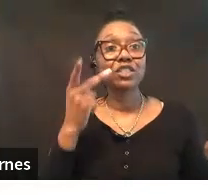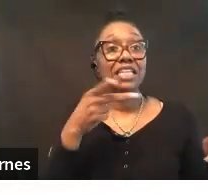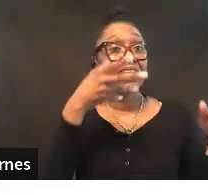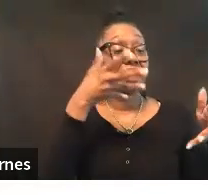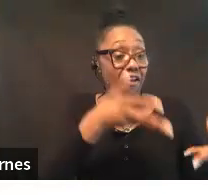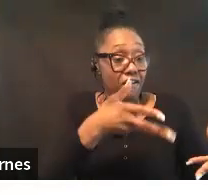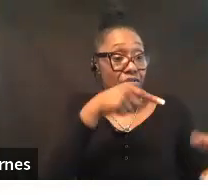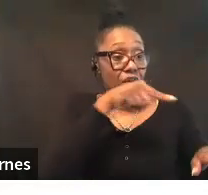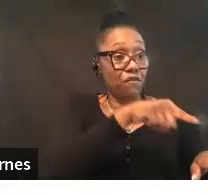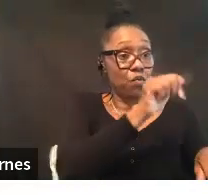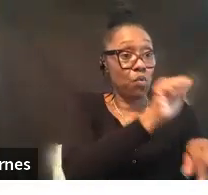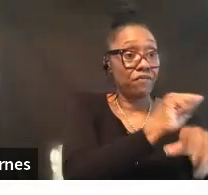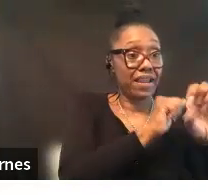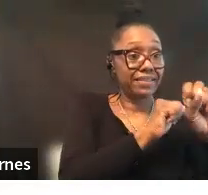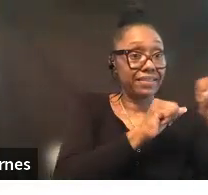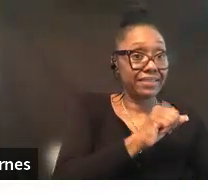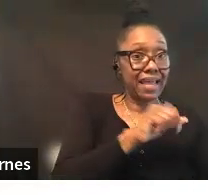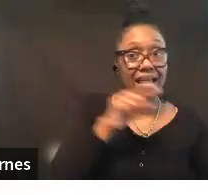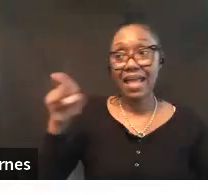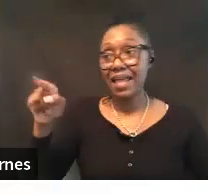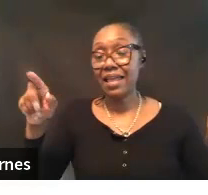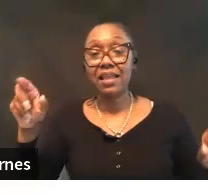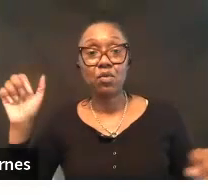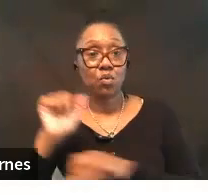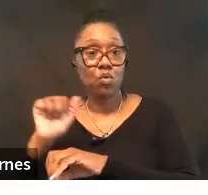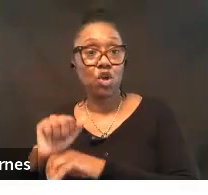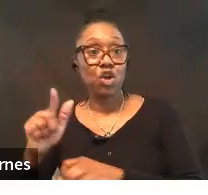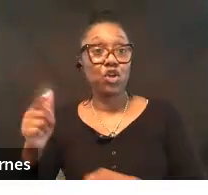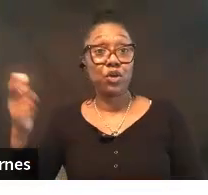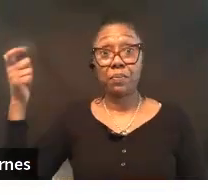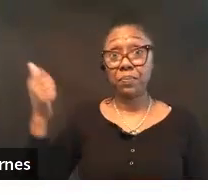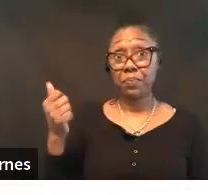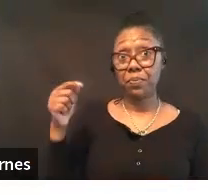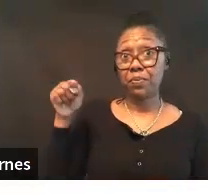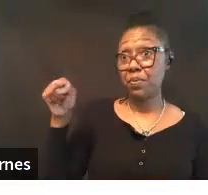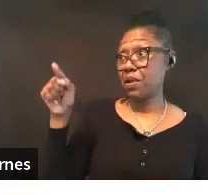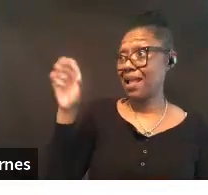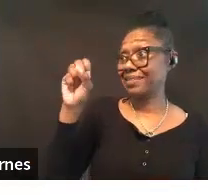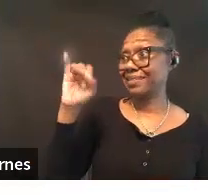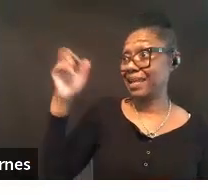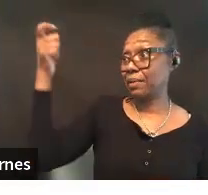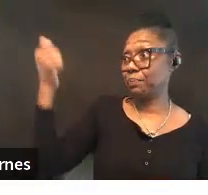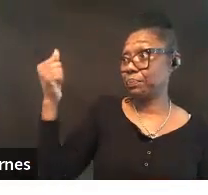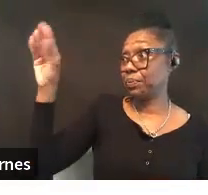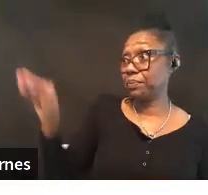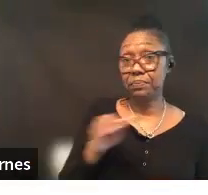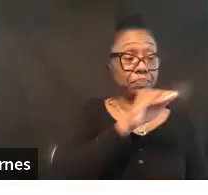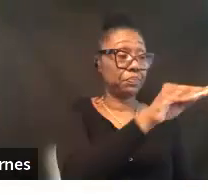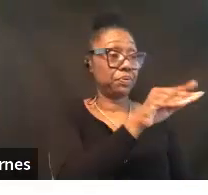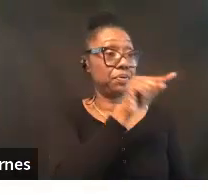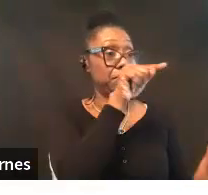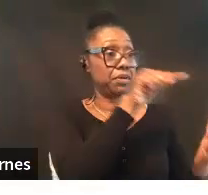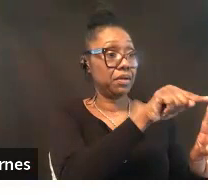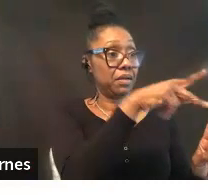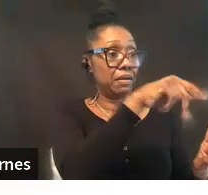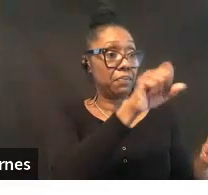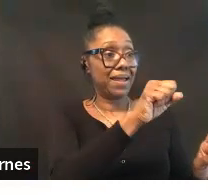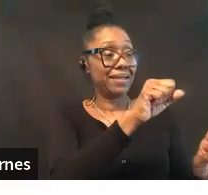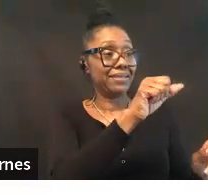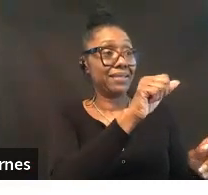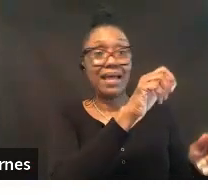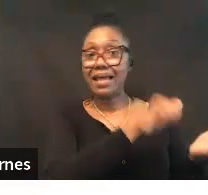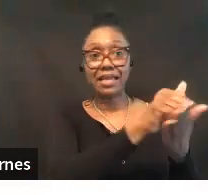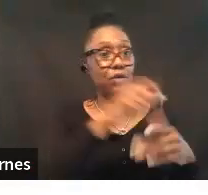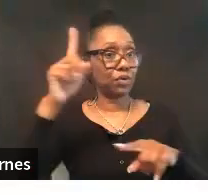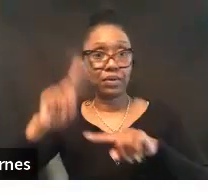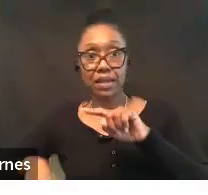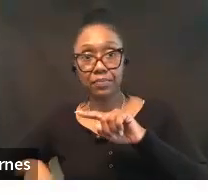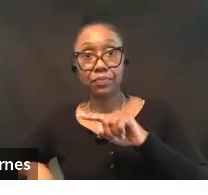You can't contribute, for example, SSI benefits into the past account. You can only, to, what you earn from employment or a portion of that.